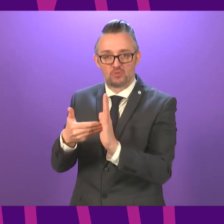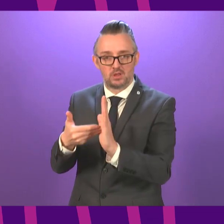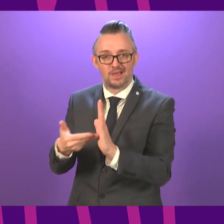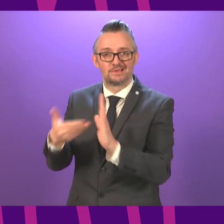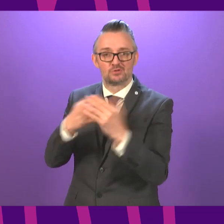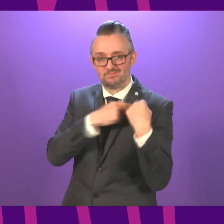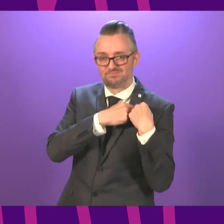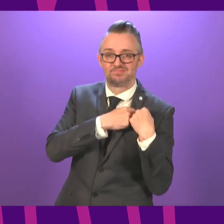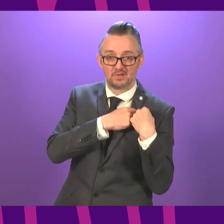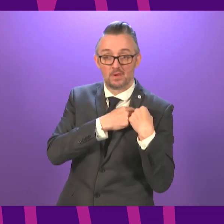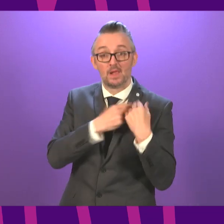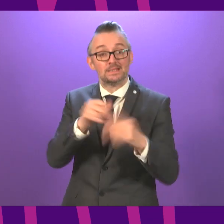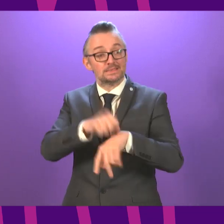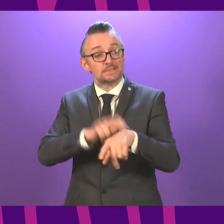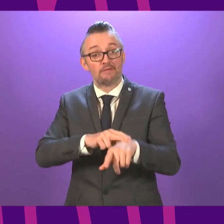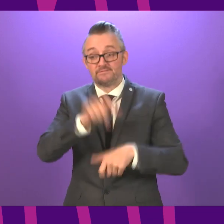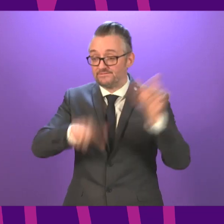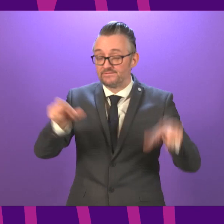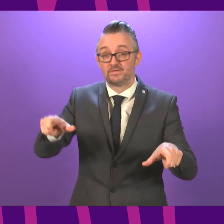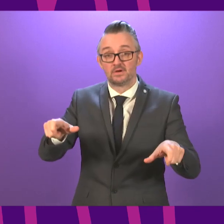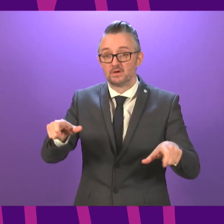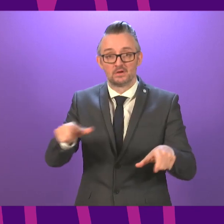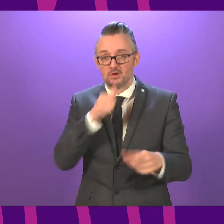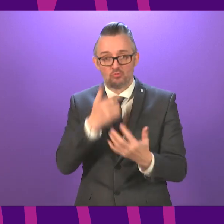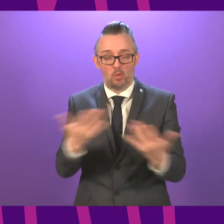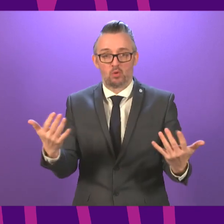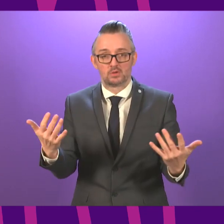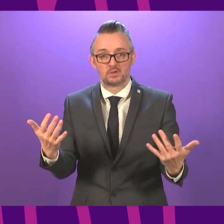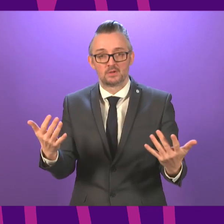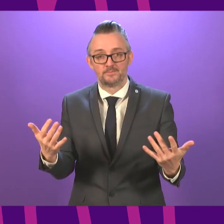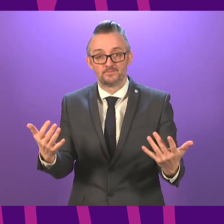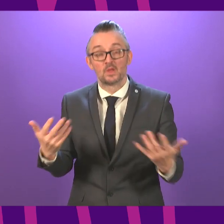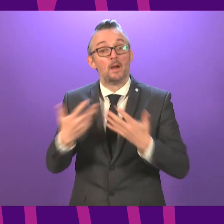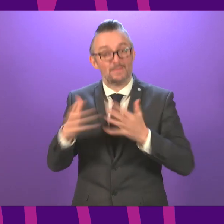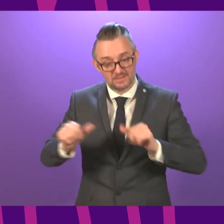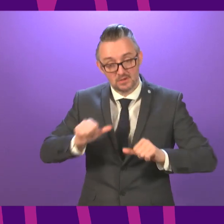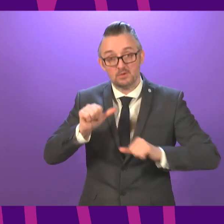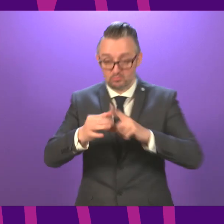Trying to change the system has been difficult; we have made some progress, but the situation will not be easy over the next few months.